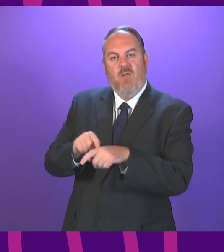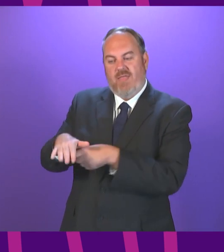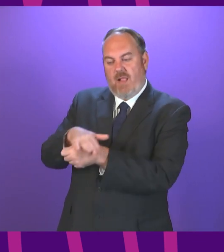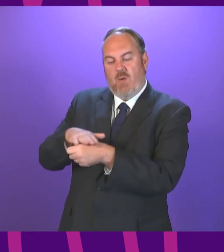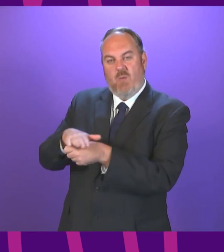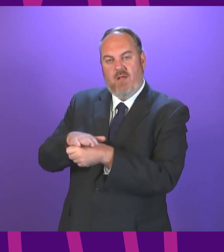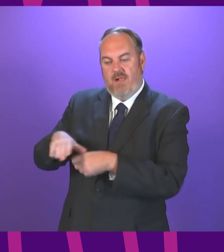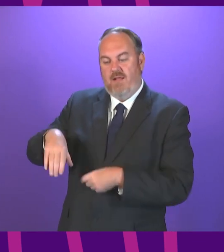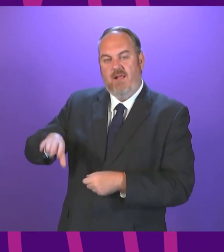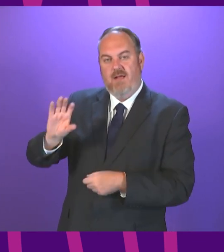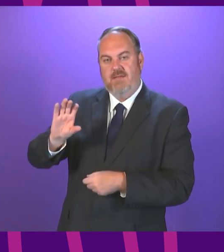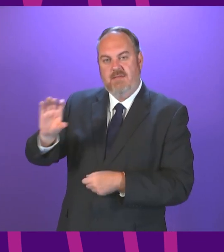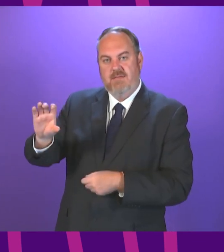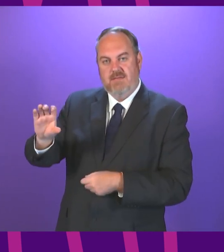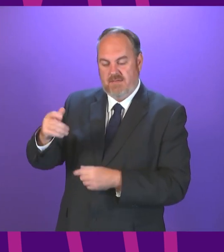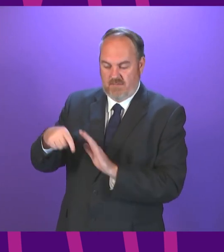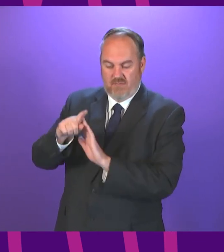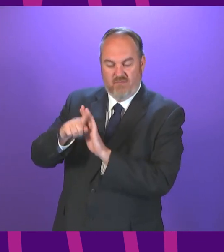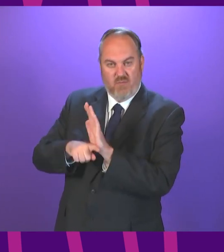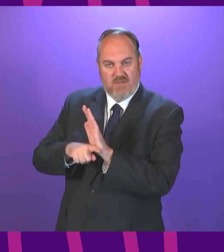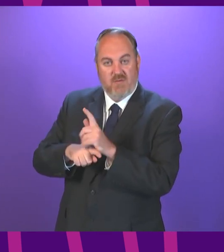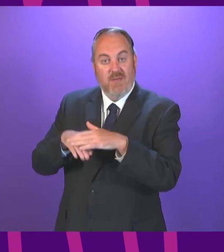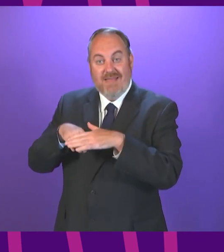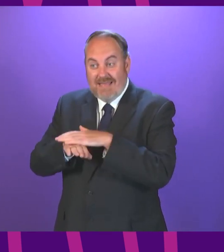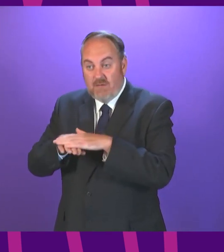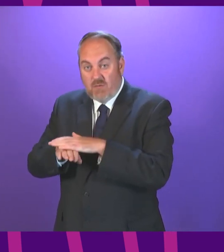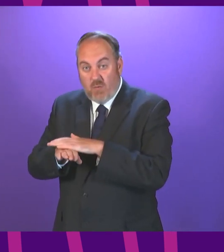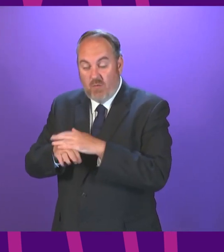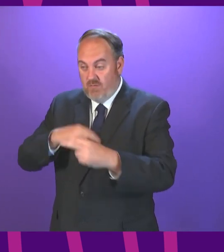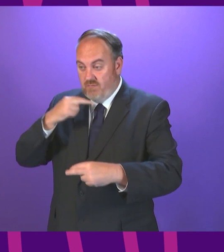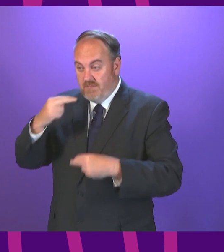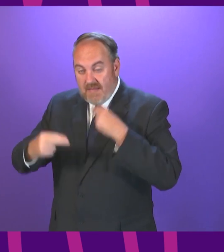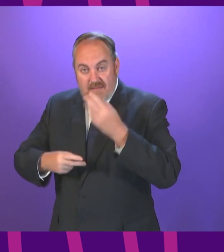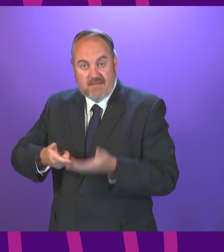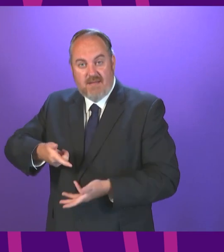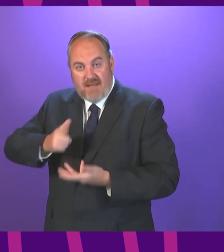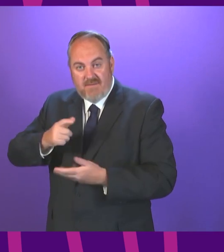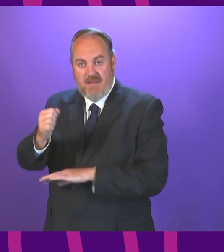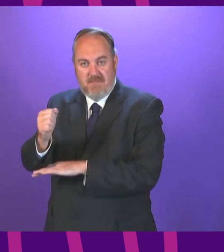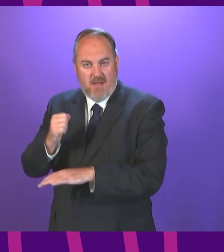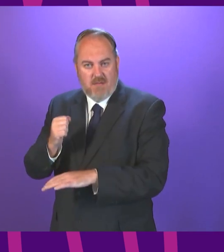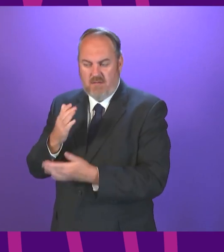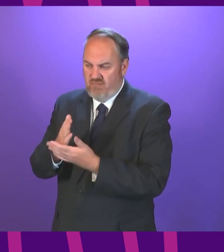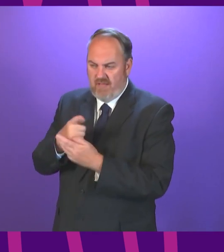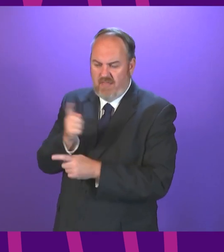That reflects the fact that, despite the sector’s sterling efforts—I pay tribute to those